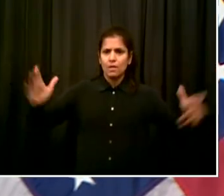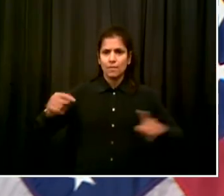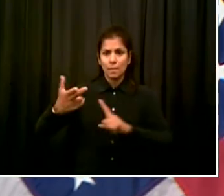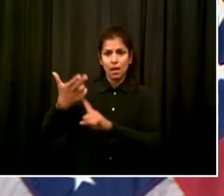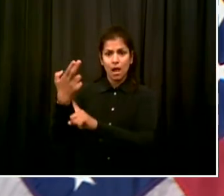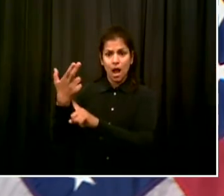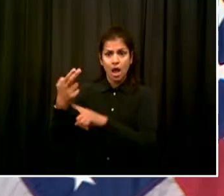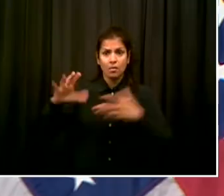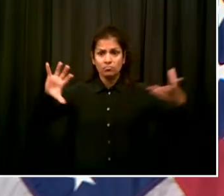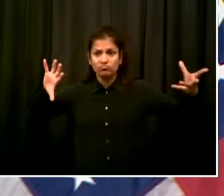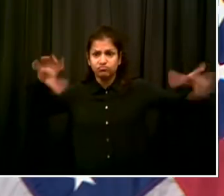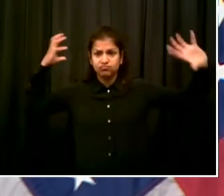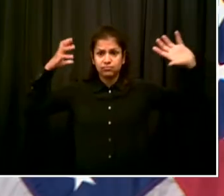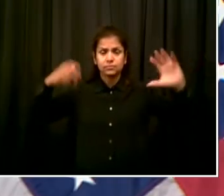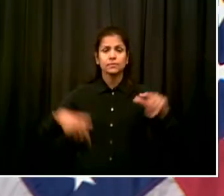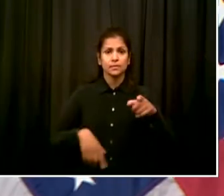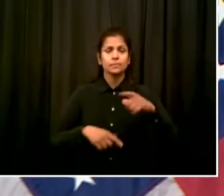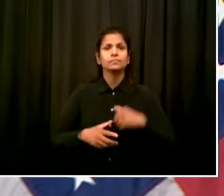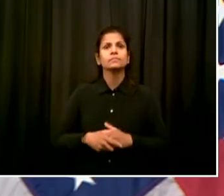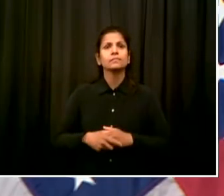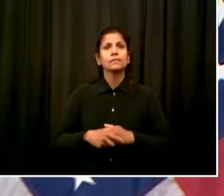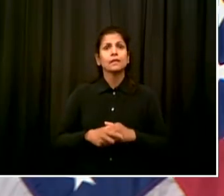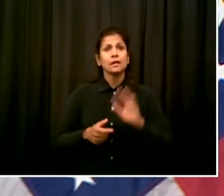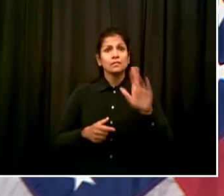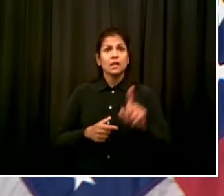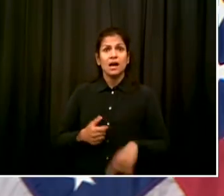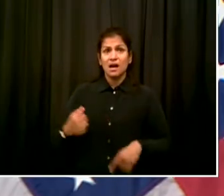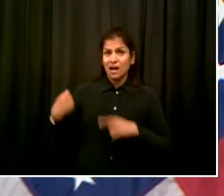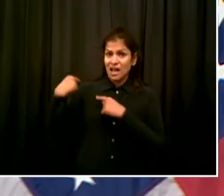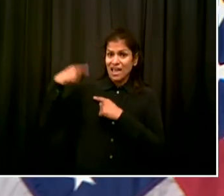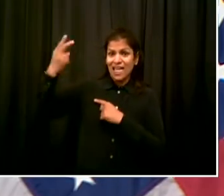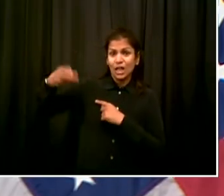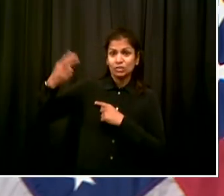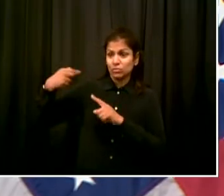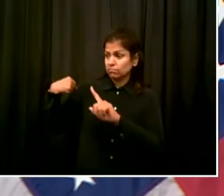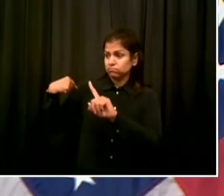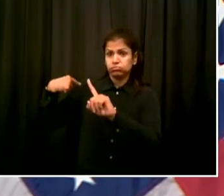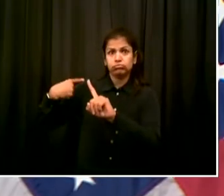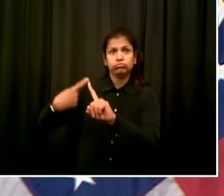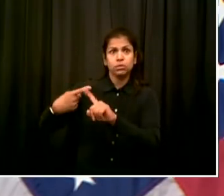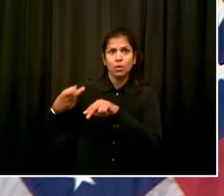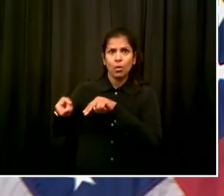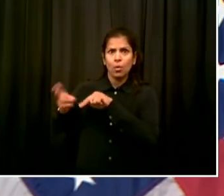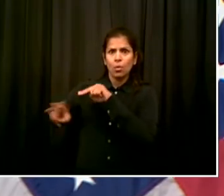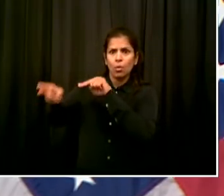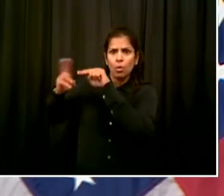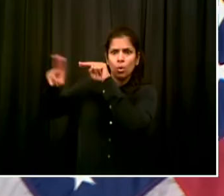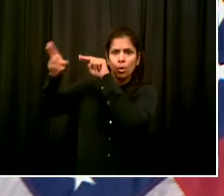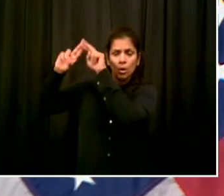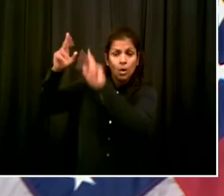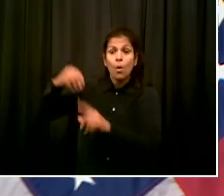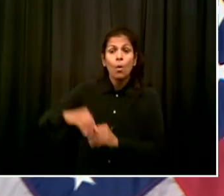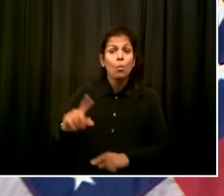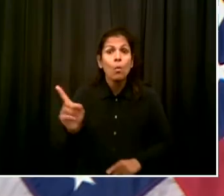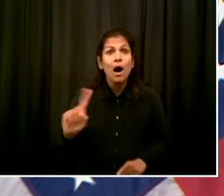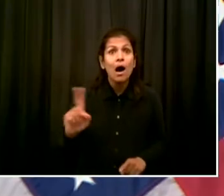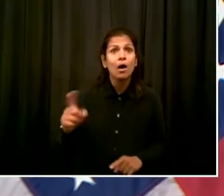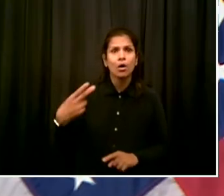. THAT IS WHY WE EXIST AS PUBLIC SERVANTS . IN TERMS OF WHAT WE HAVE BEEN SEEING ACROSS NEW YORK CITY, THERE HAS BEEN A SHARP UPTICK IN GUN